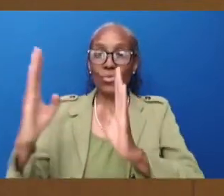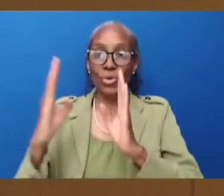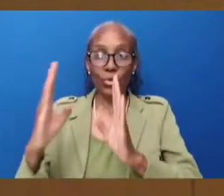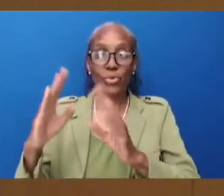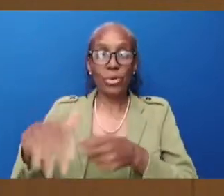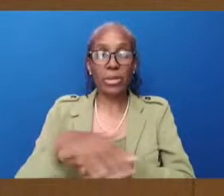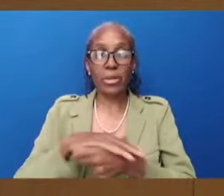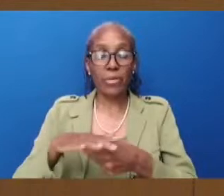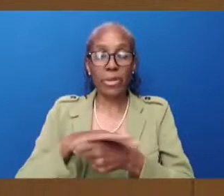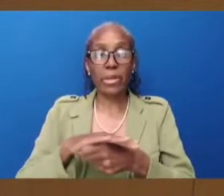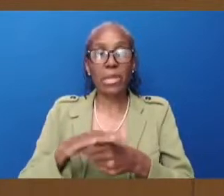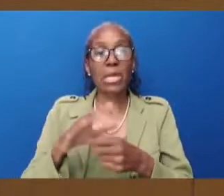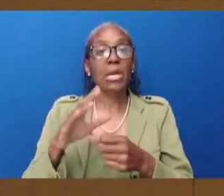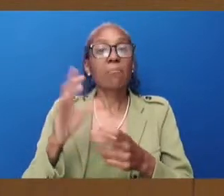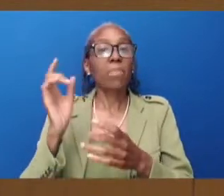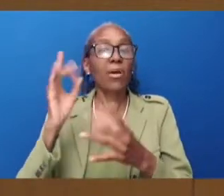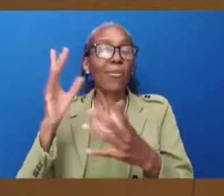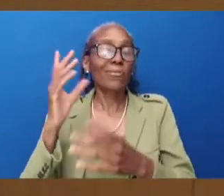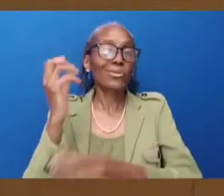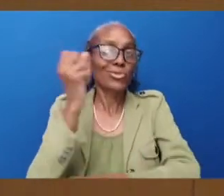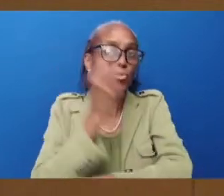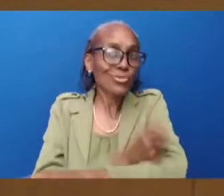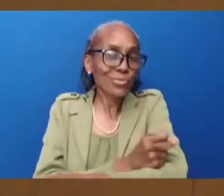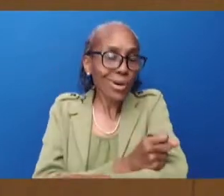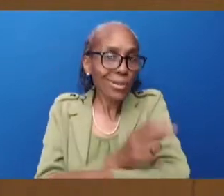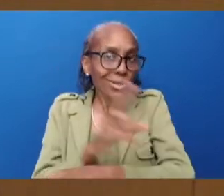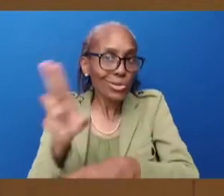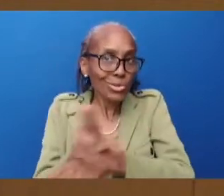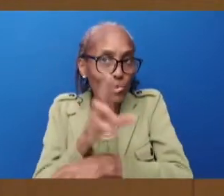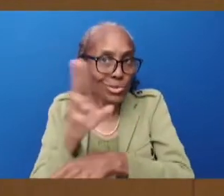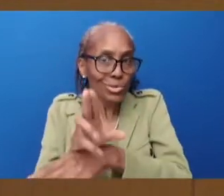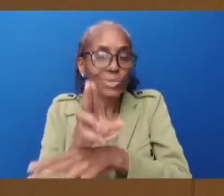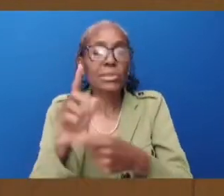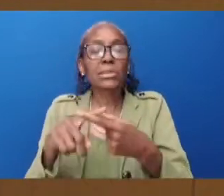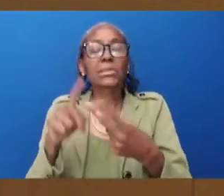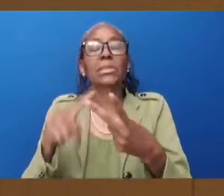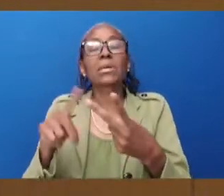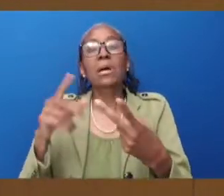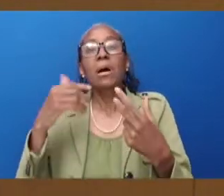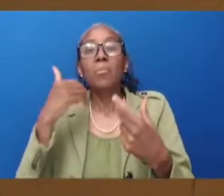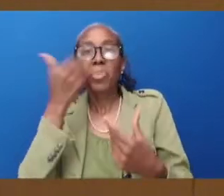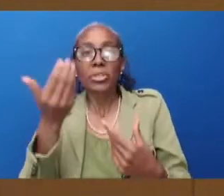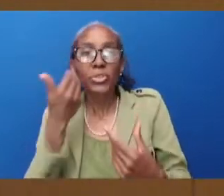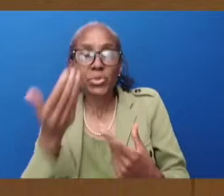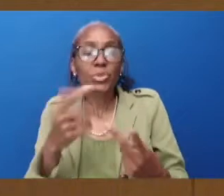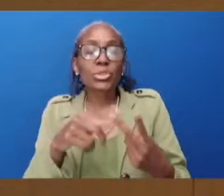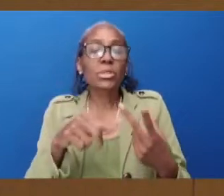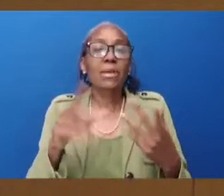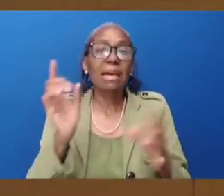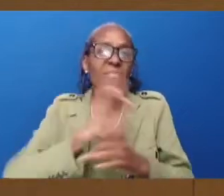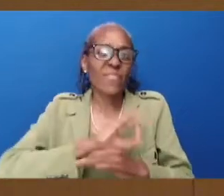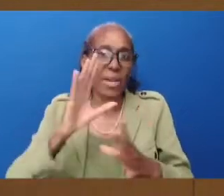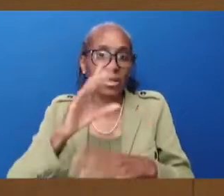DRIVE HAS REMAINED AMONG CHARLOTTE'S HIGHEST CRIME